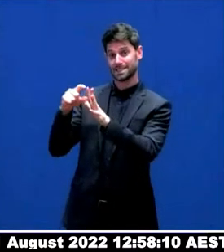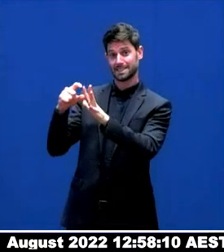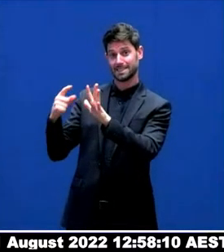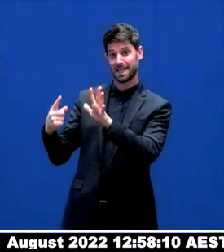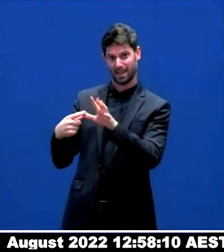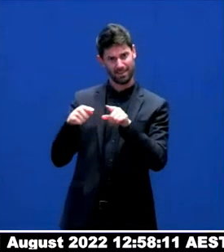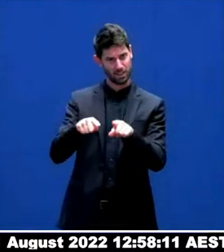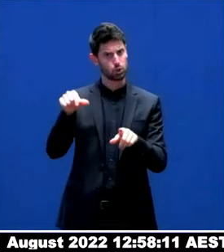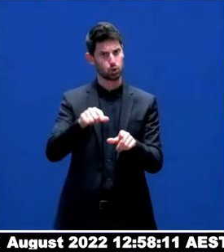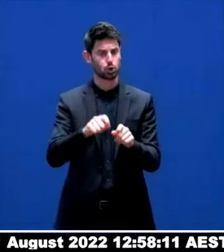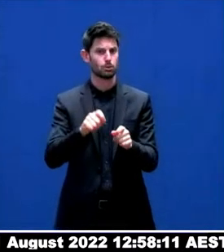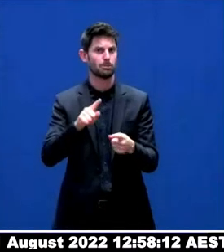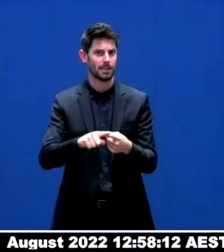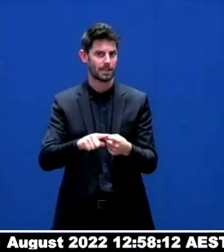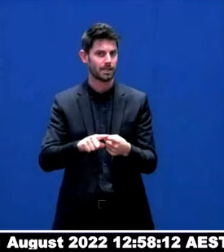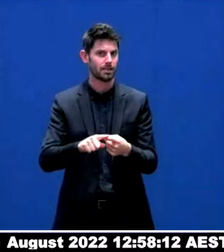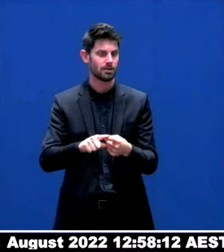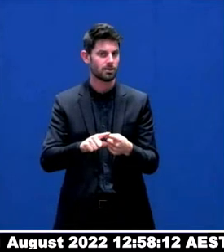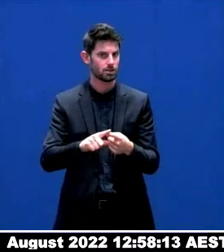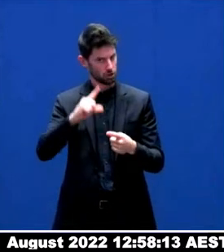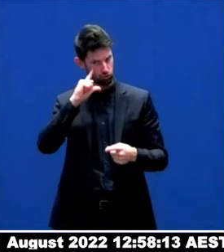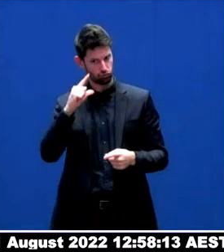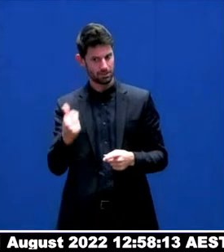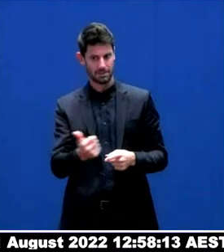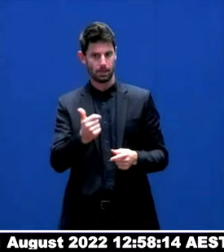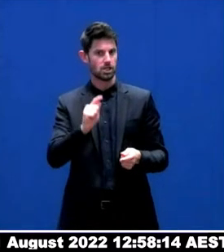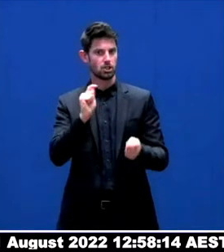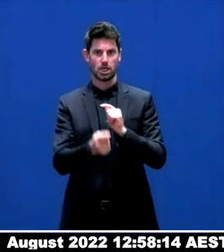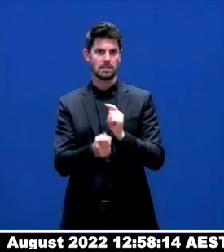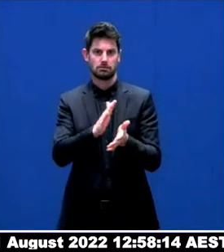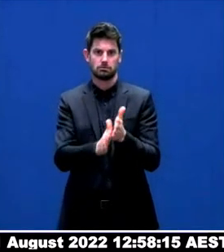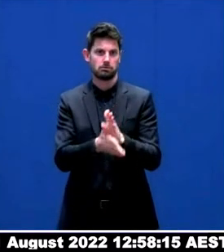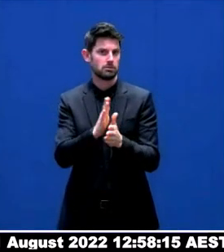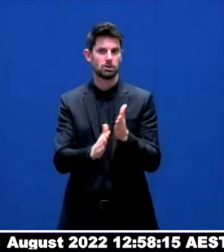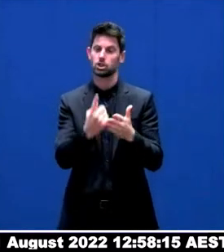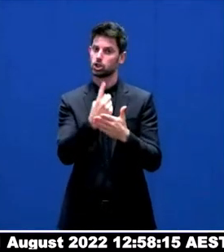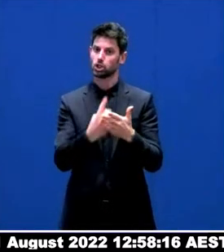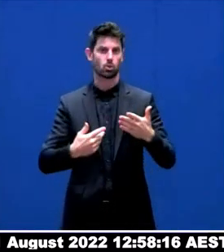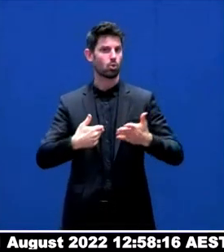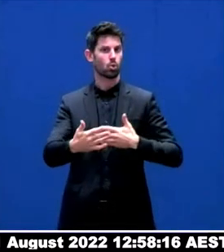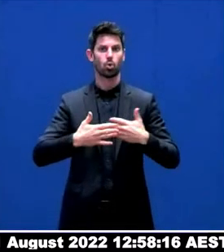authority, the Corporation, to bear responsibility for widening the doorways, as